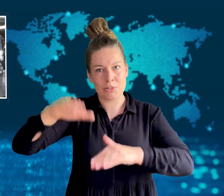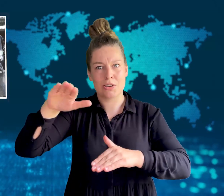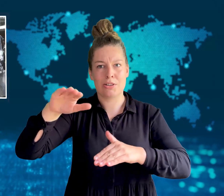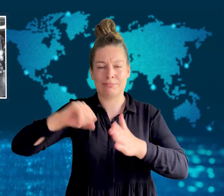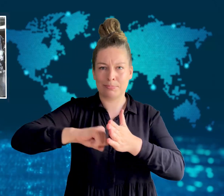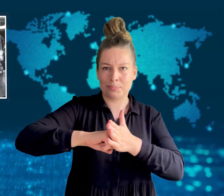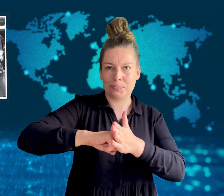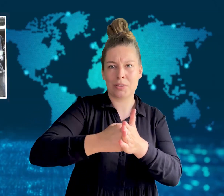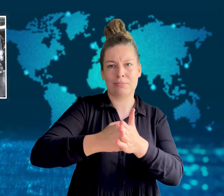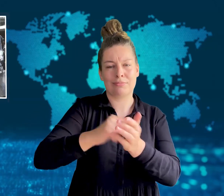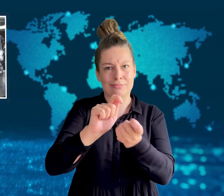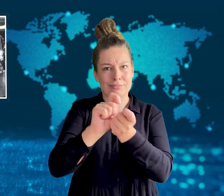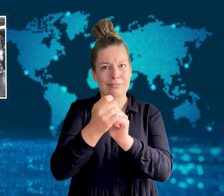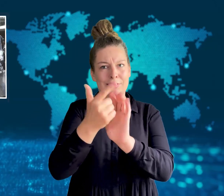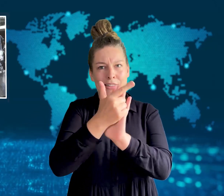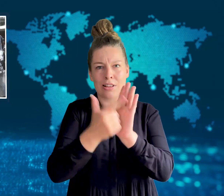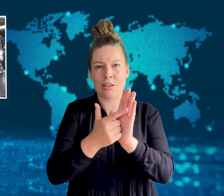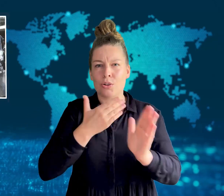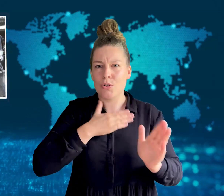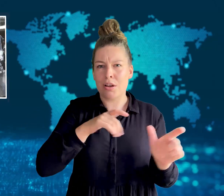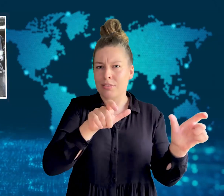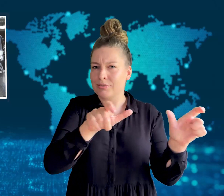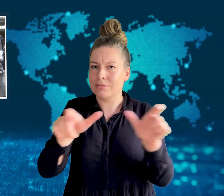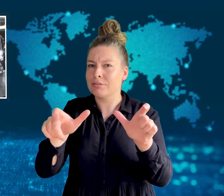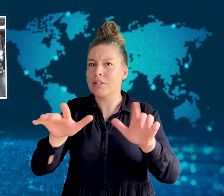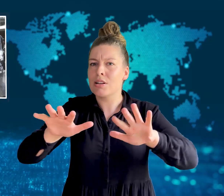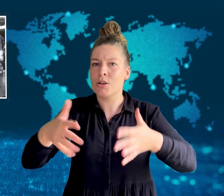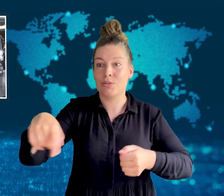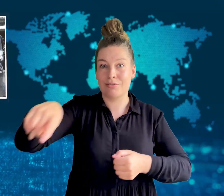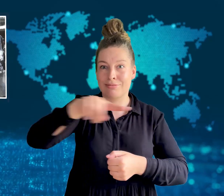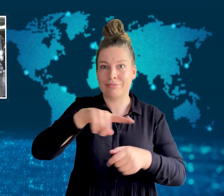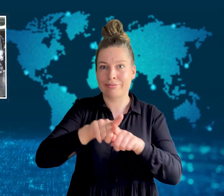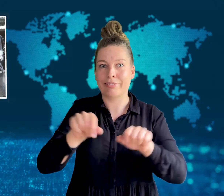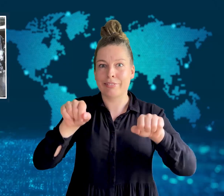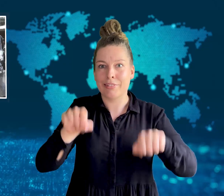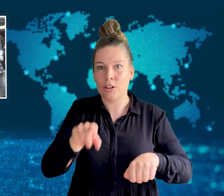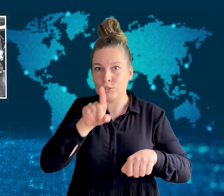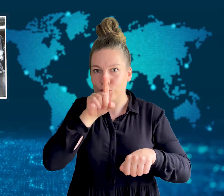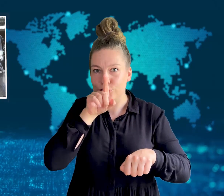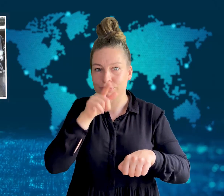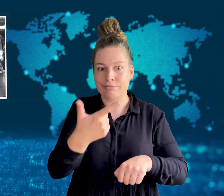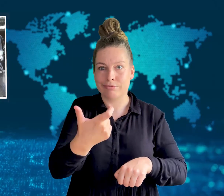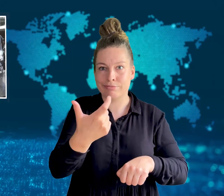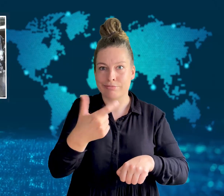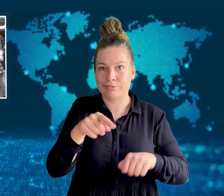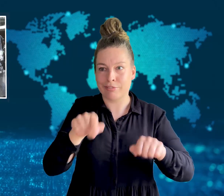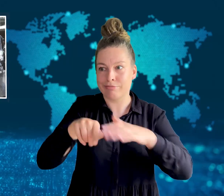The President has announced that the entry of weapons and drugs into